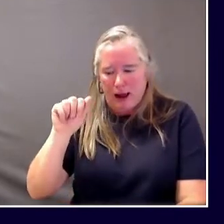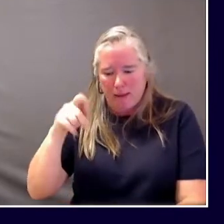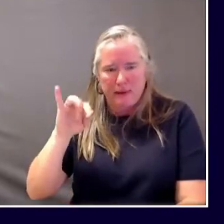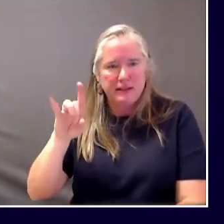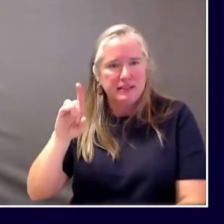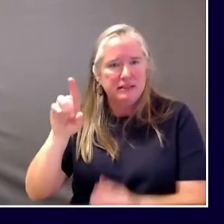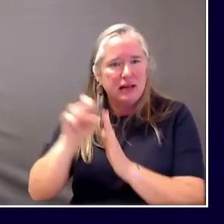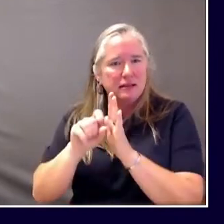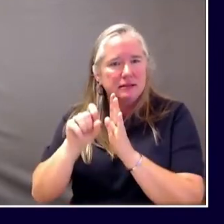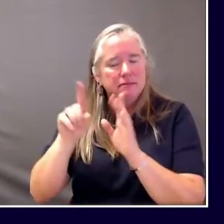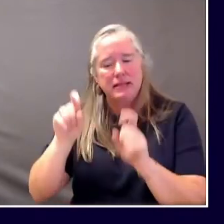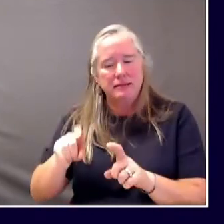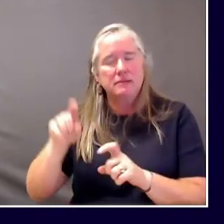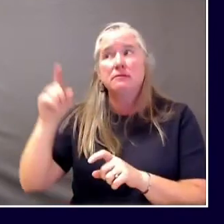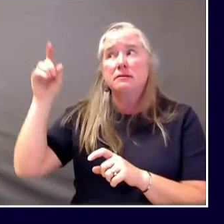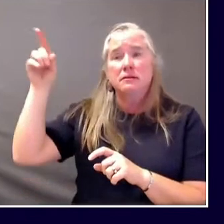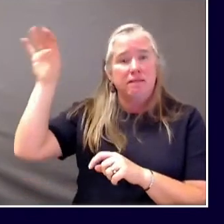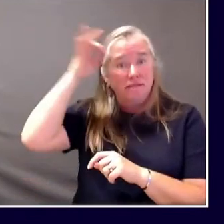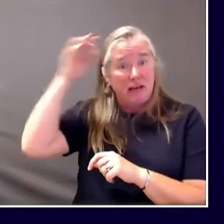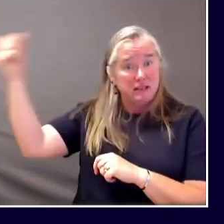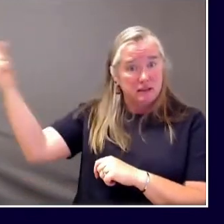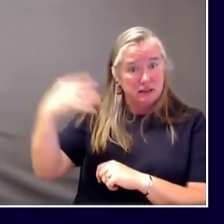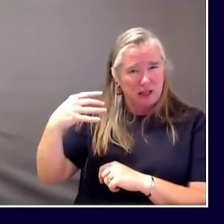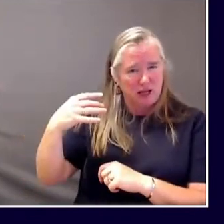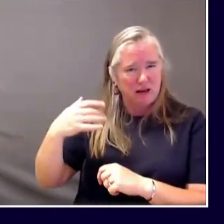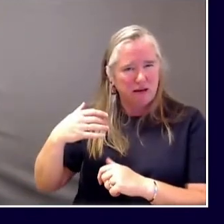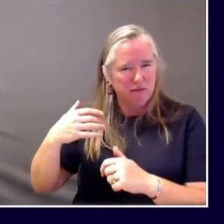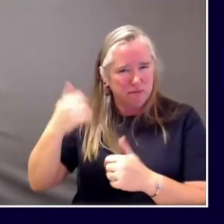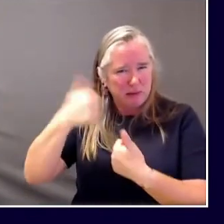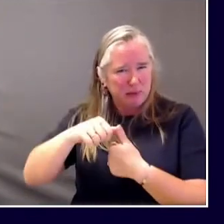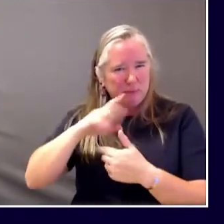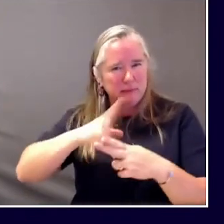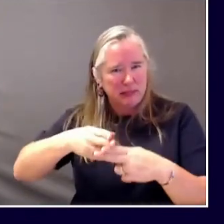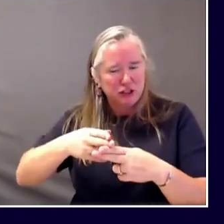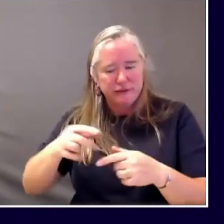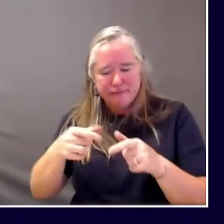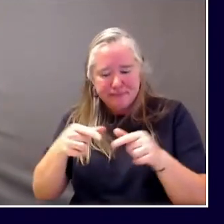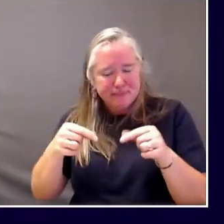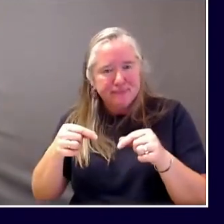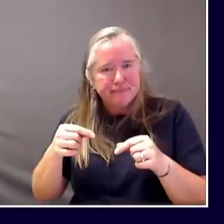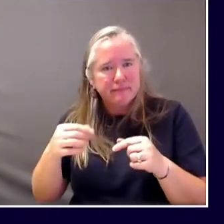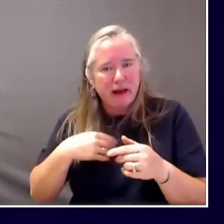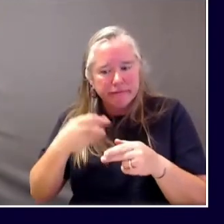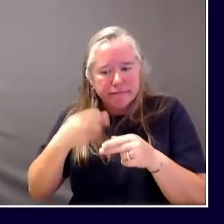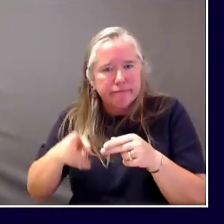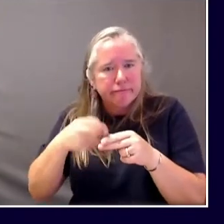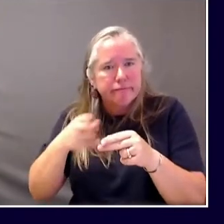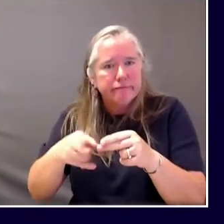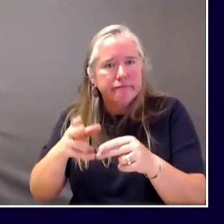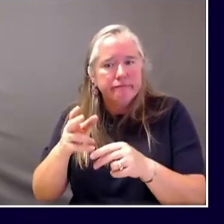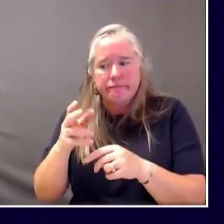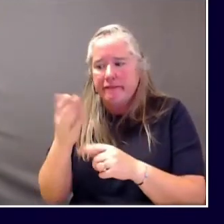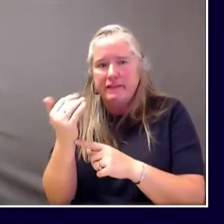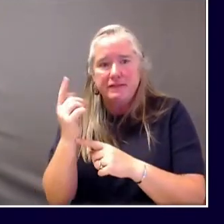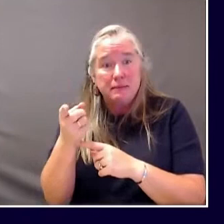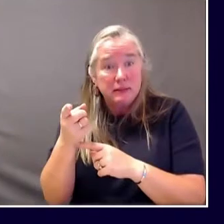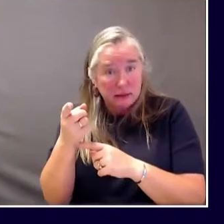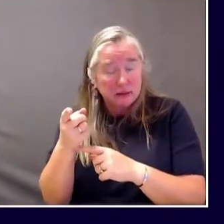schools rapid testing so we're working on all those details